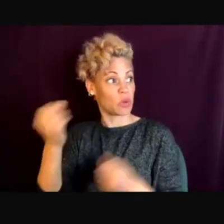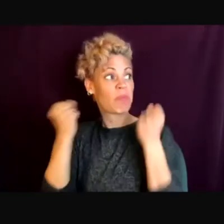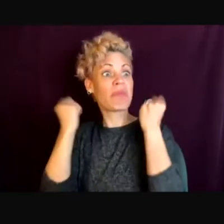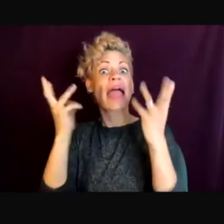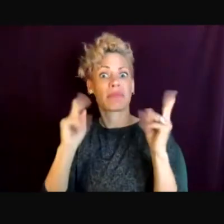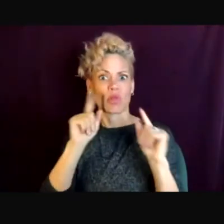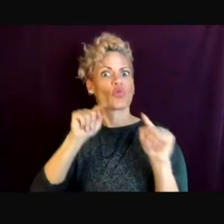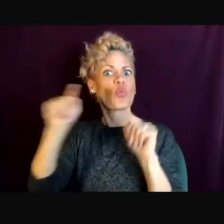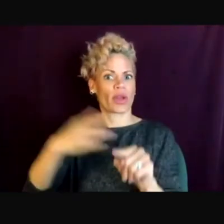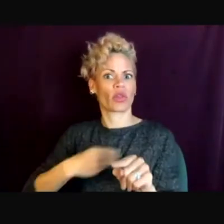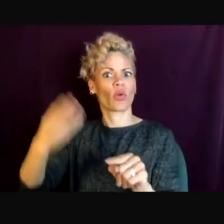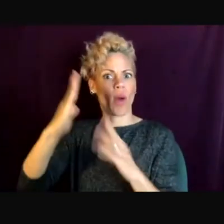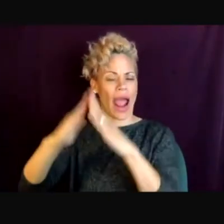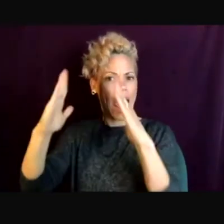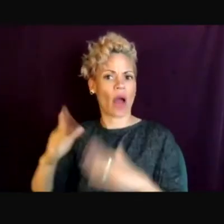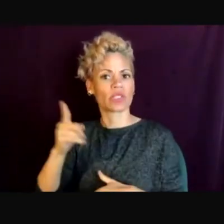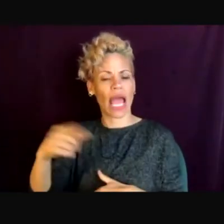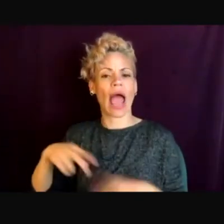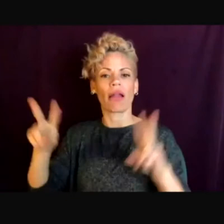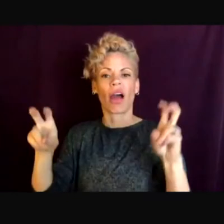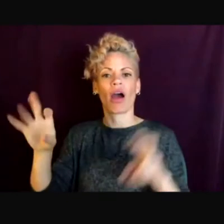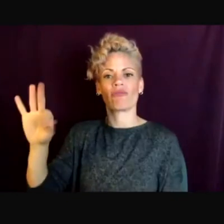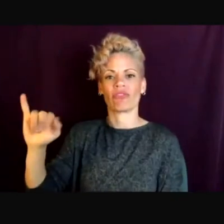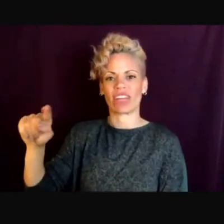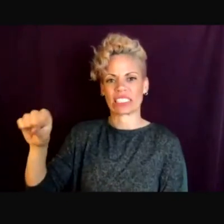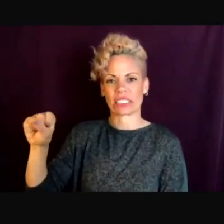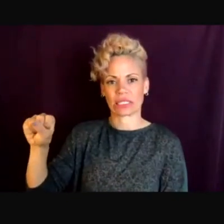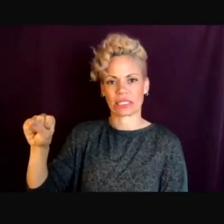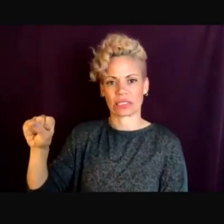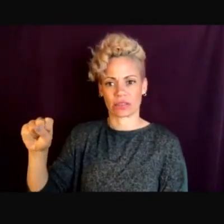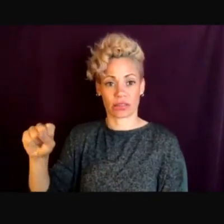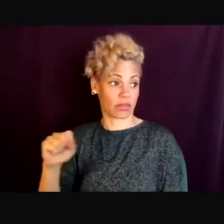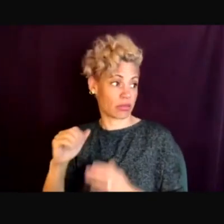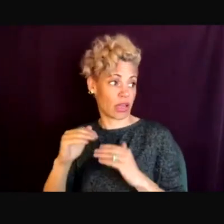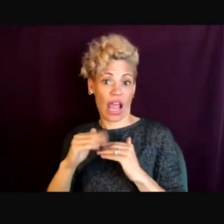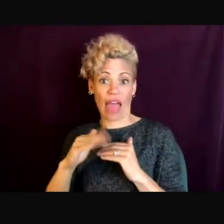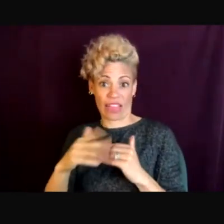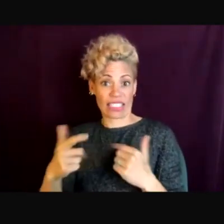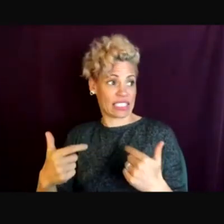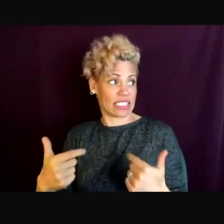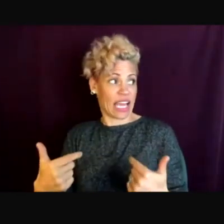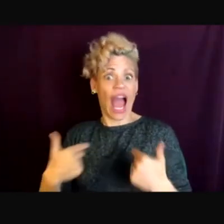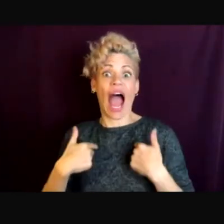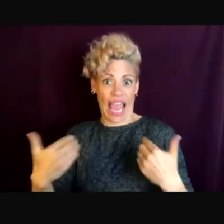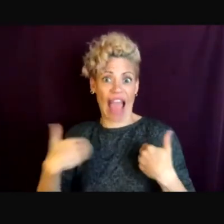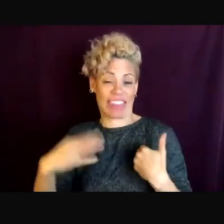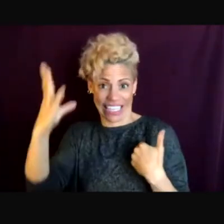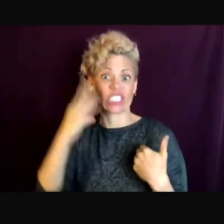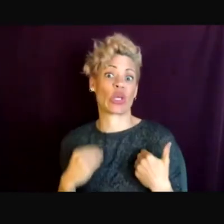and had fits. At least I'd have an excuse." And that stopped.